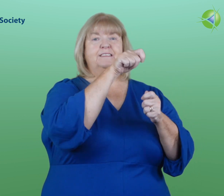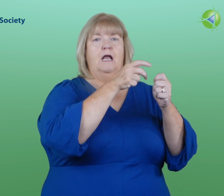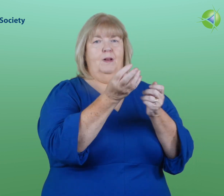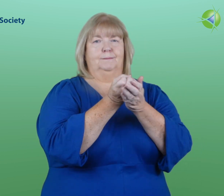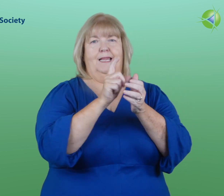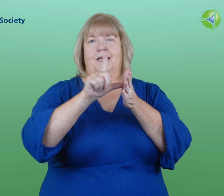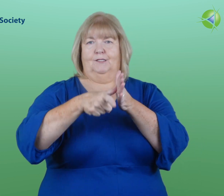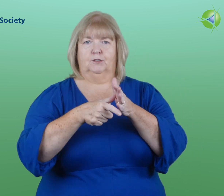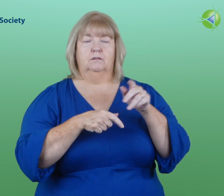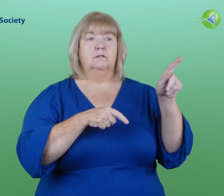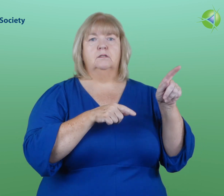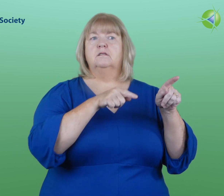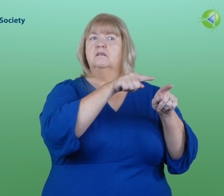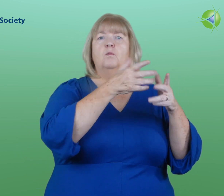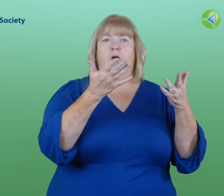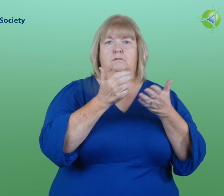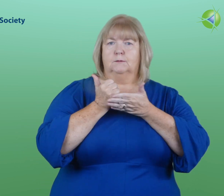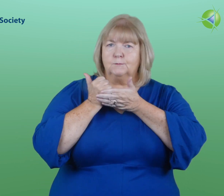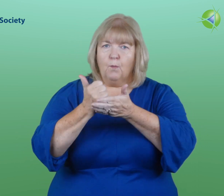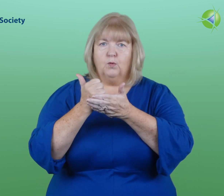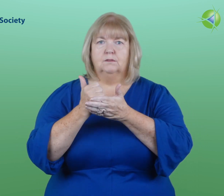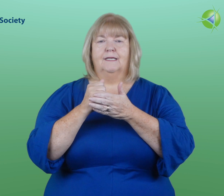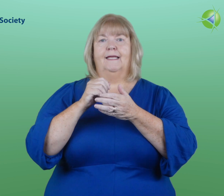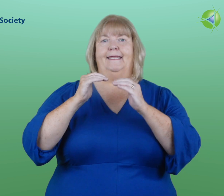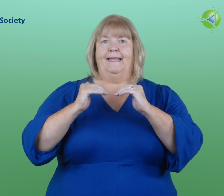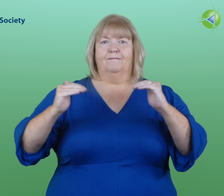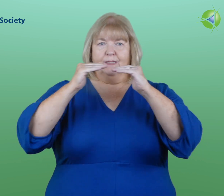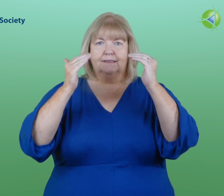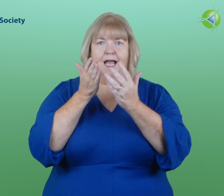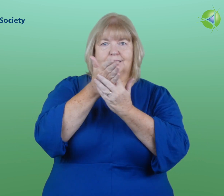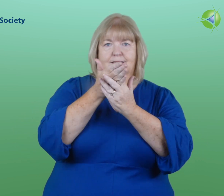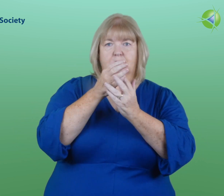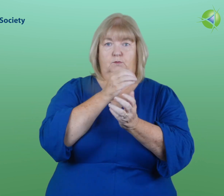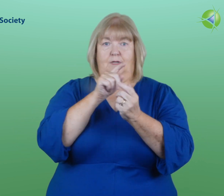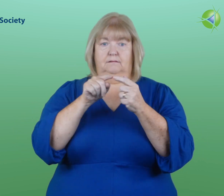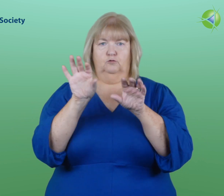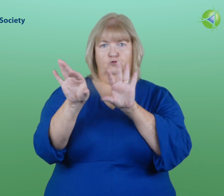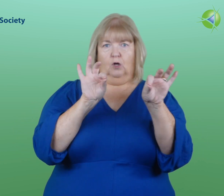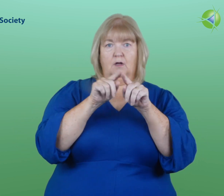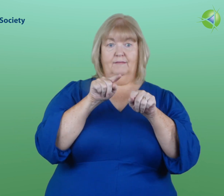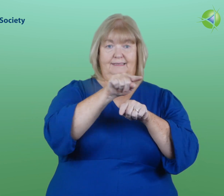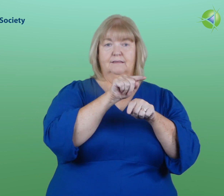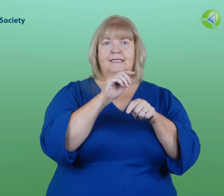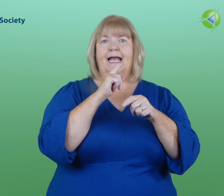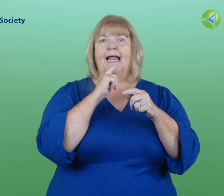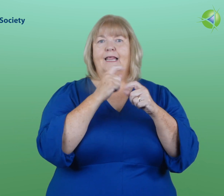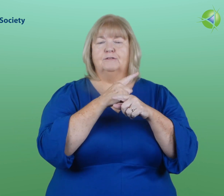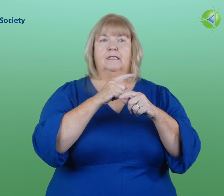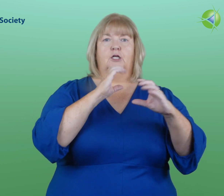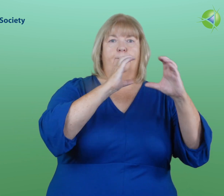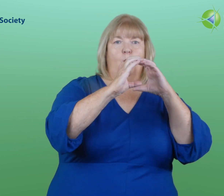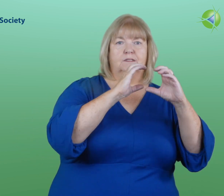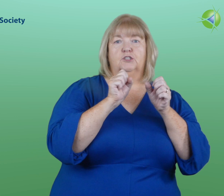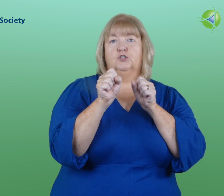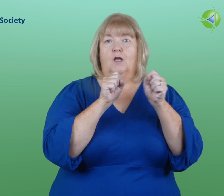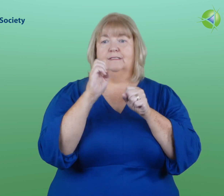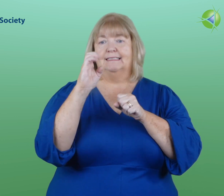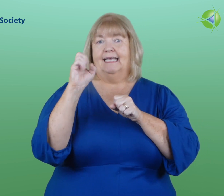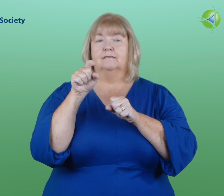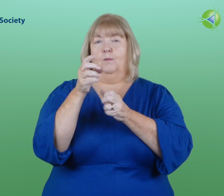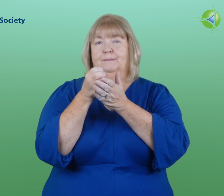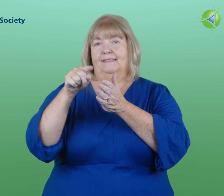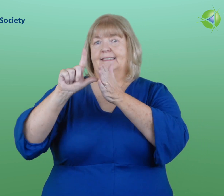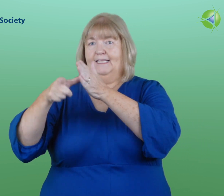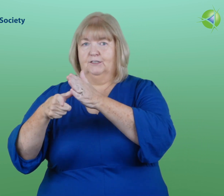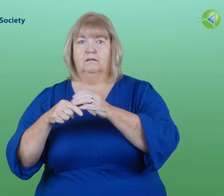ComReg seeks your views on Measures to support Equivalent access to and choice of